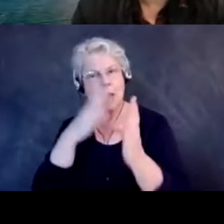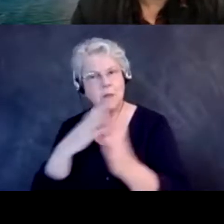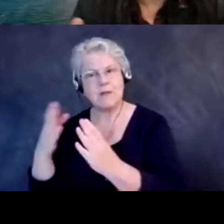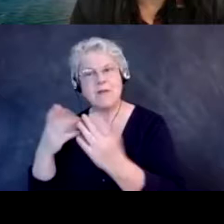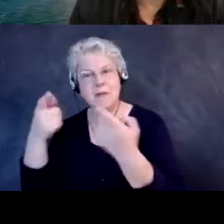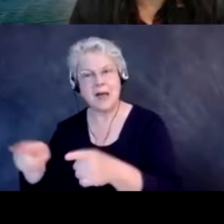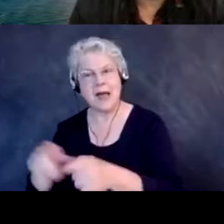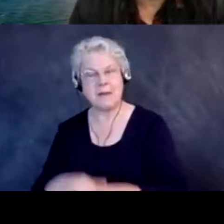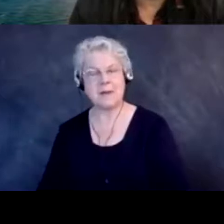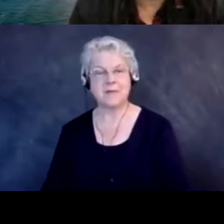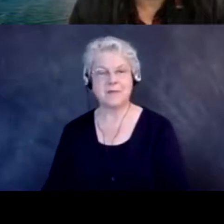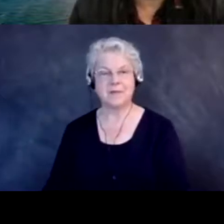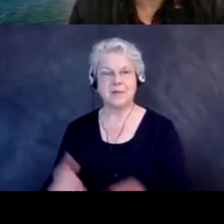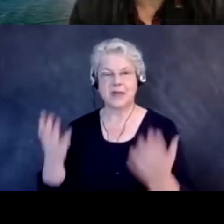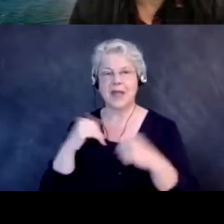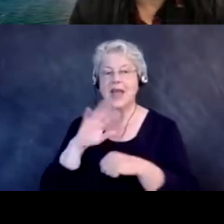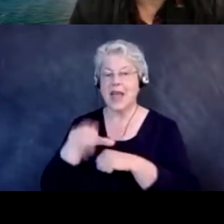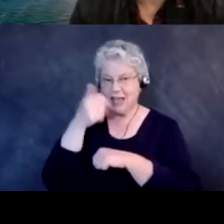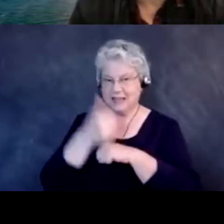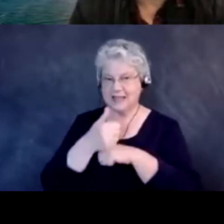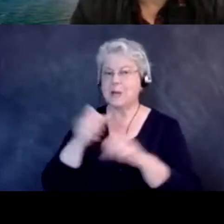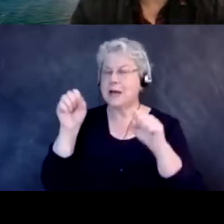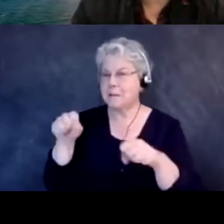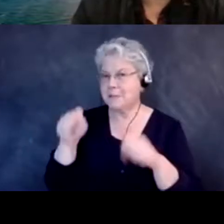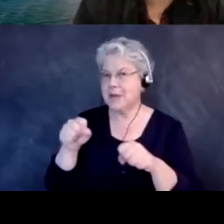Oh creates capacity building for not just staff as in professional development. Yes.